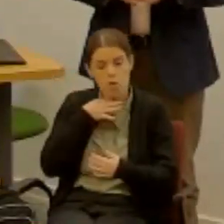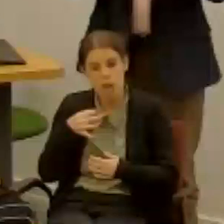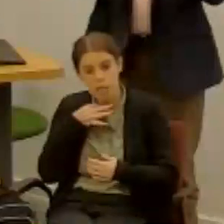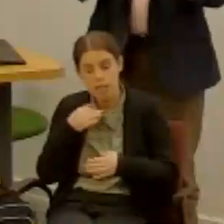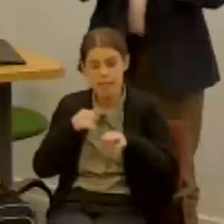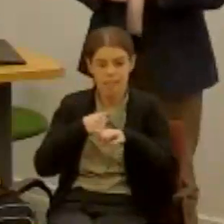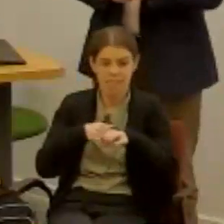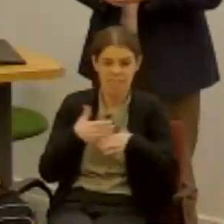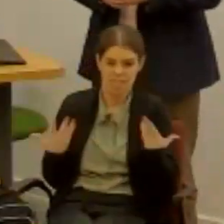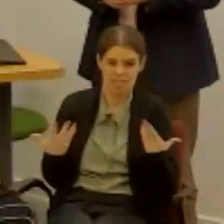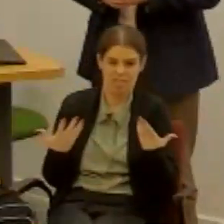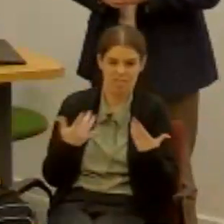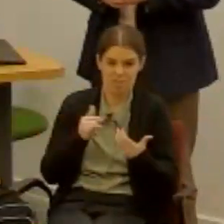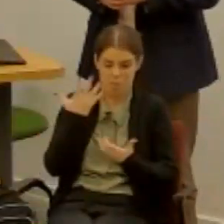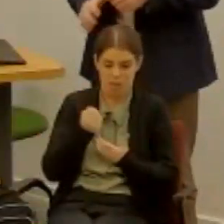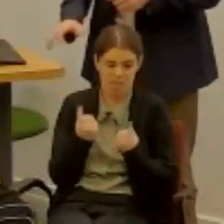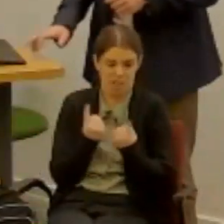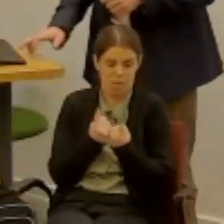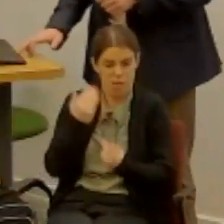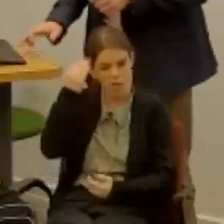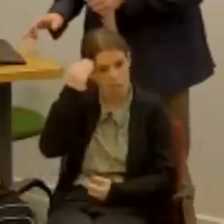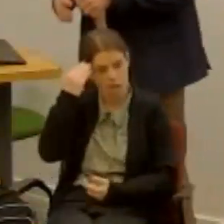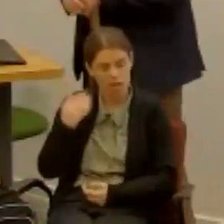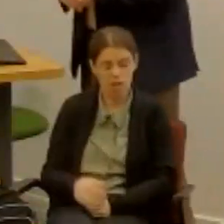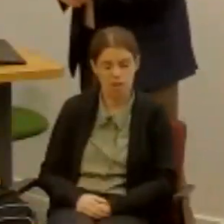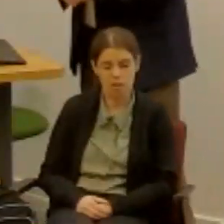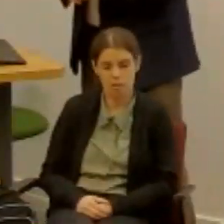Or is it just a funny pathology they might have in their brain.